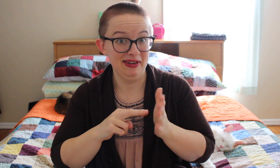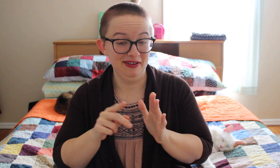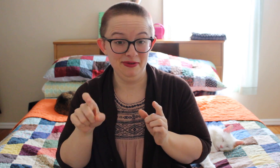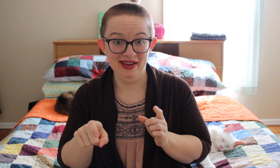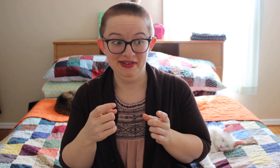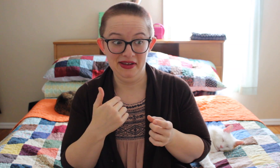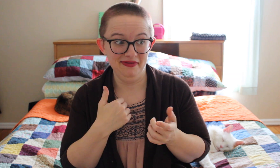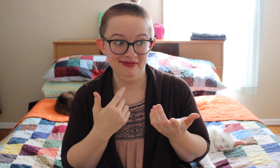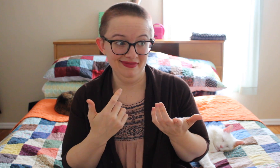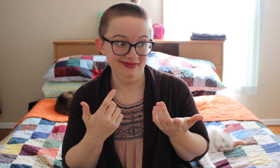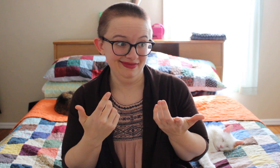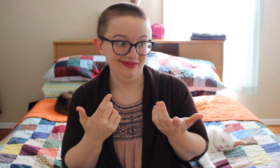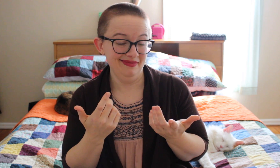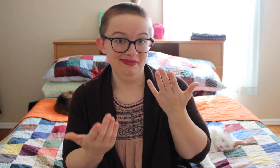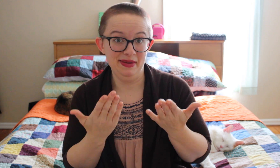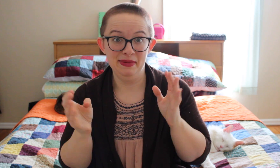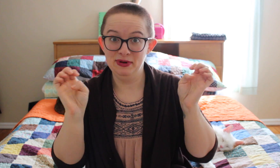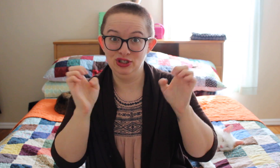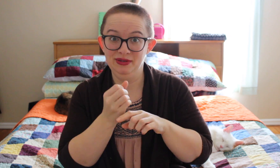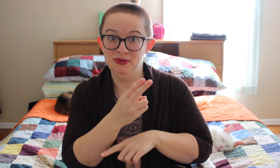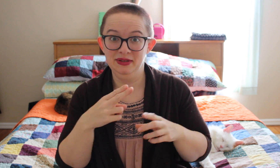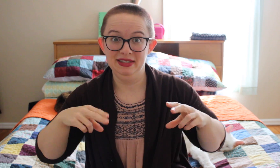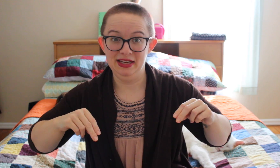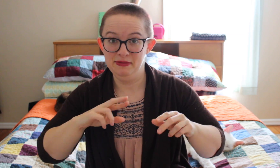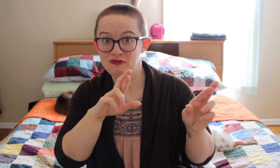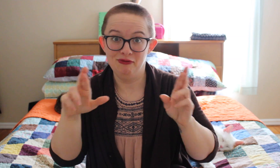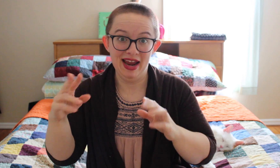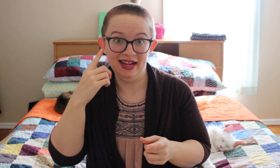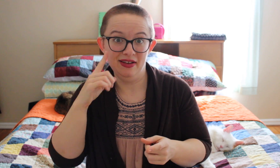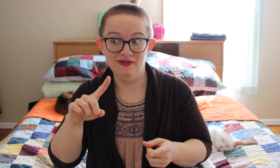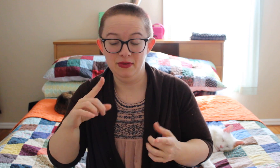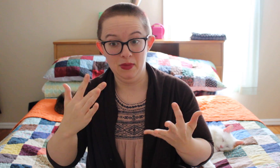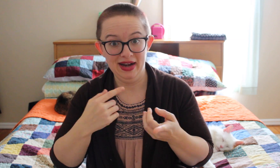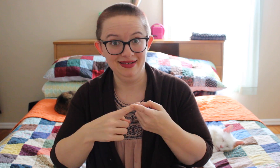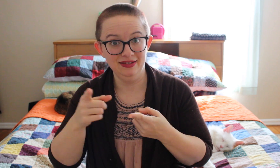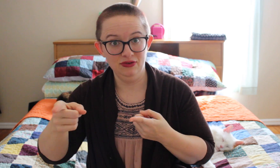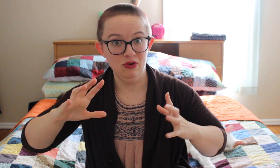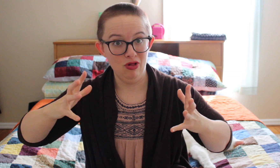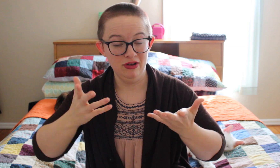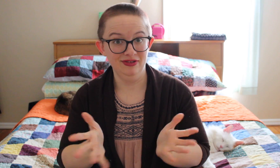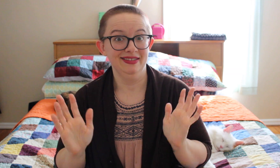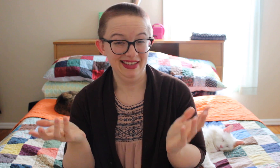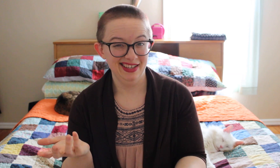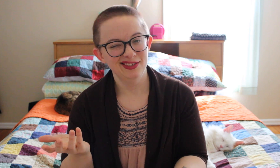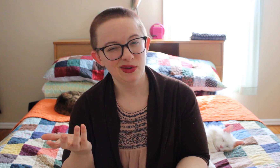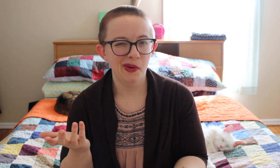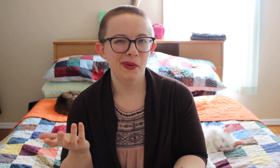You have to have an emergency maybe disposable diaper ready until you can wait until your laundry's done.